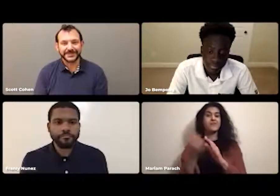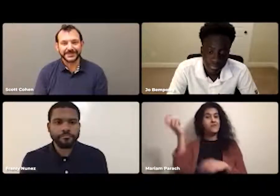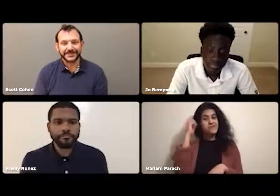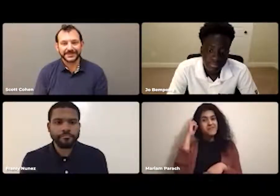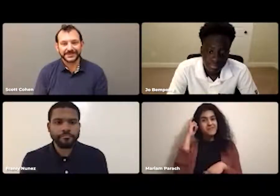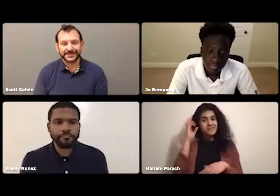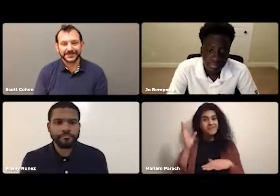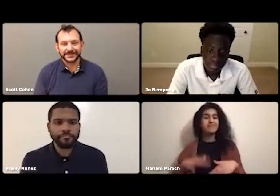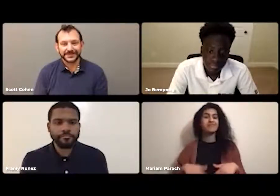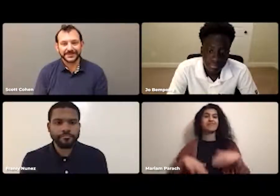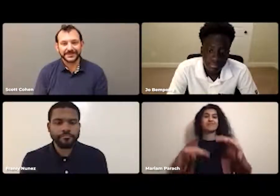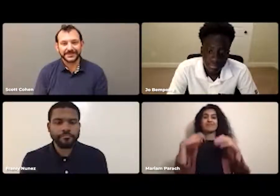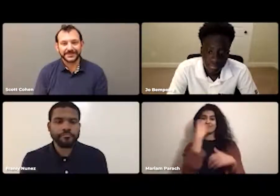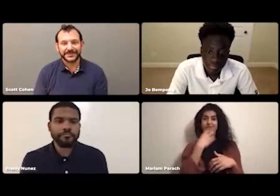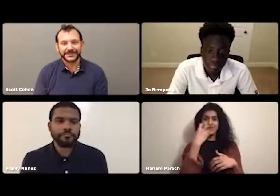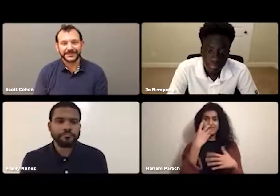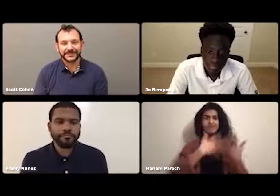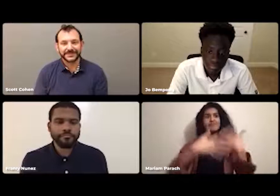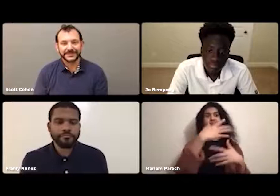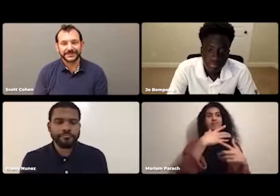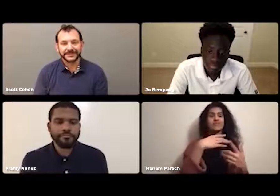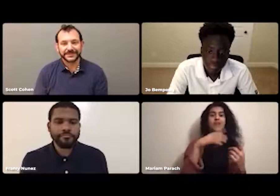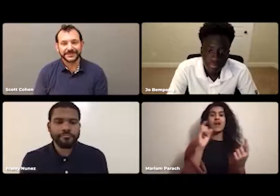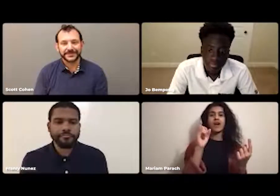I was born deaf and got a cochlear implant.